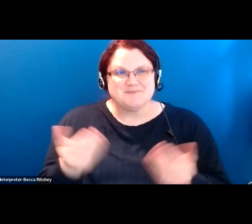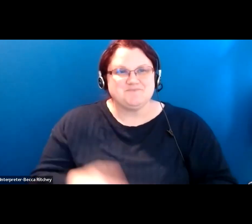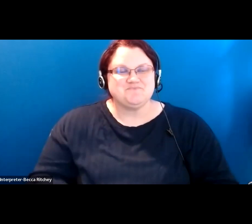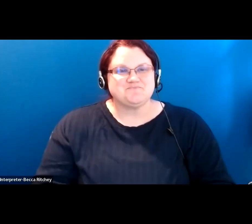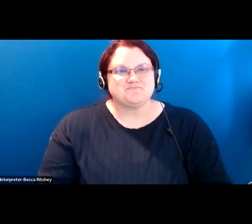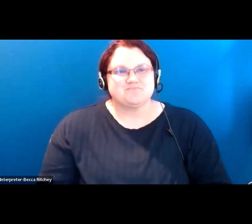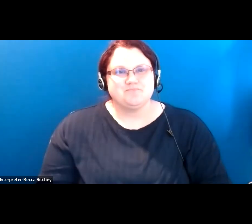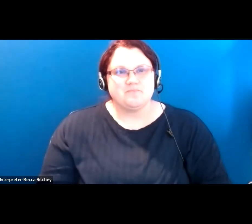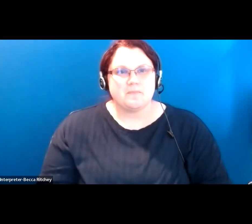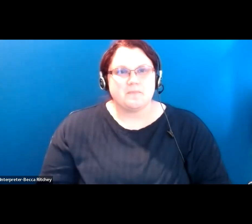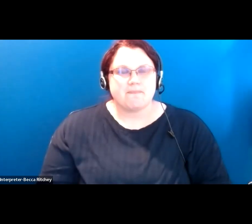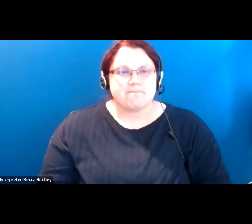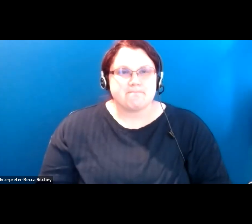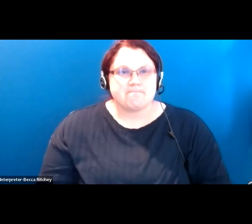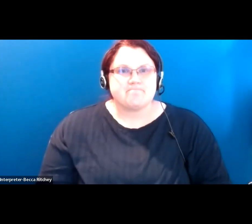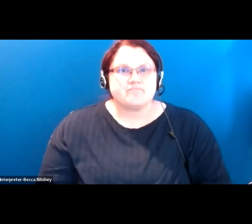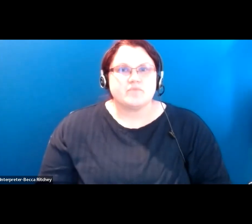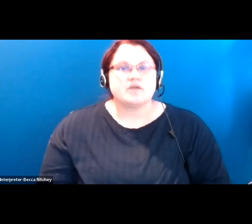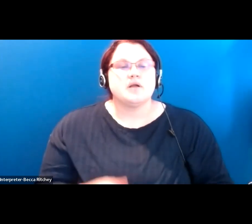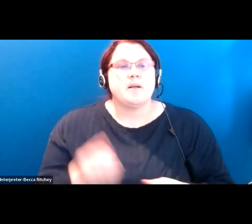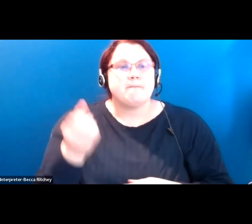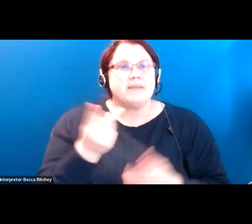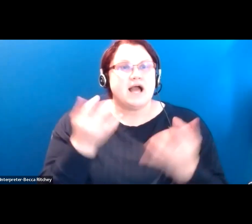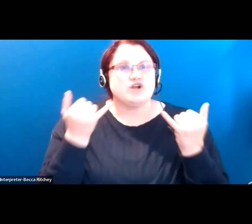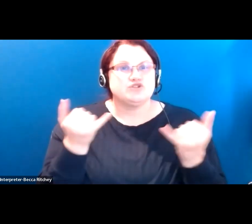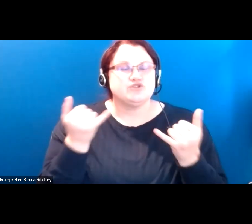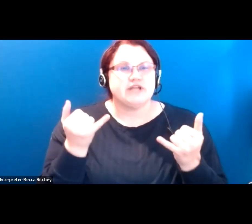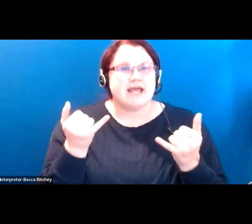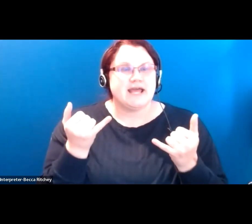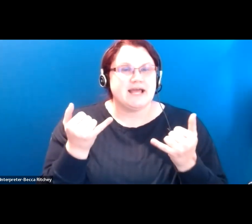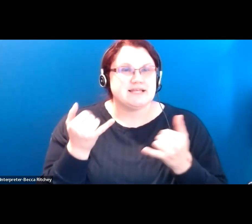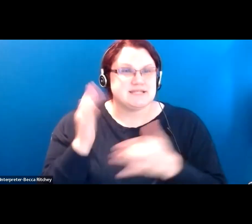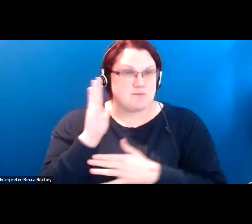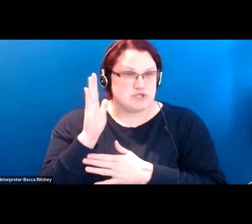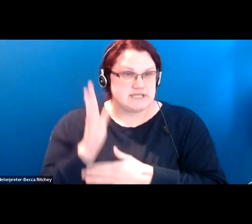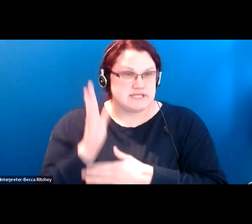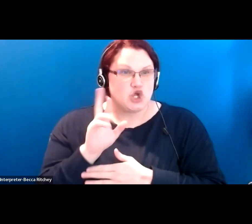Now back with us today is our esteemed moderator, Mr. Rick Schaffner.